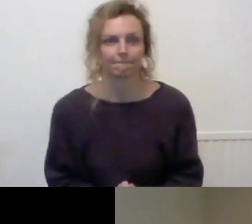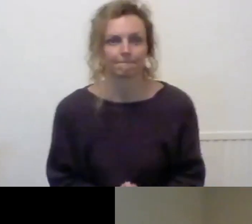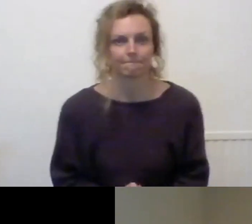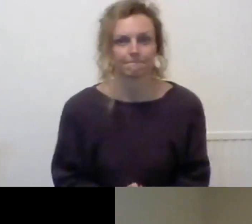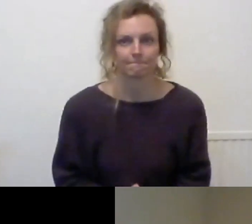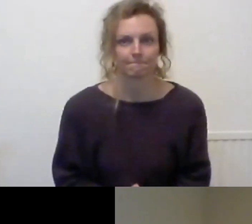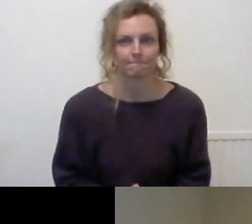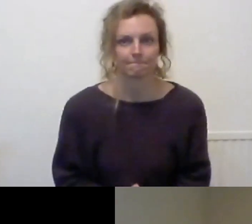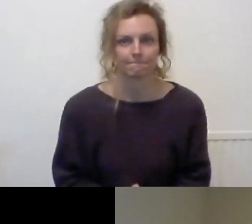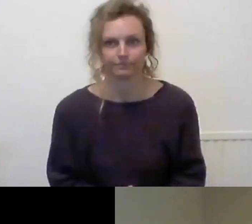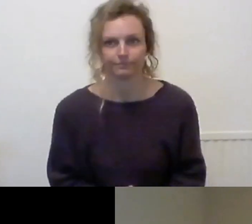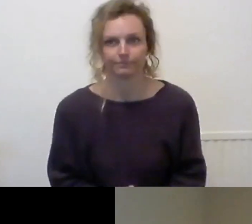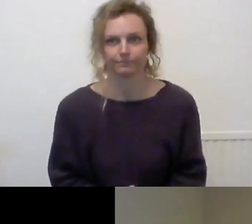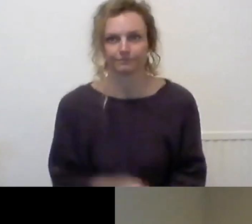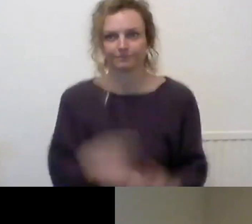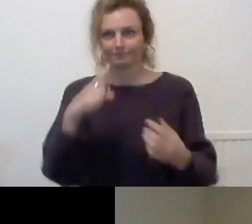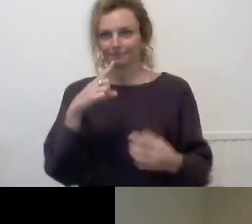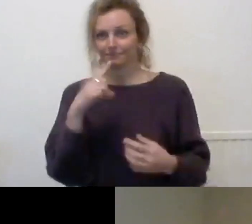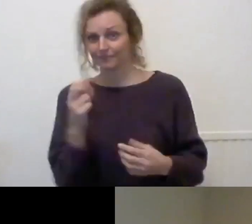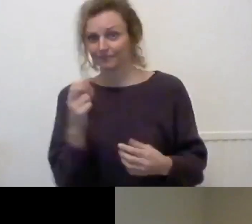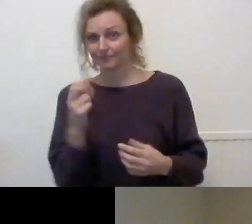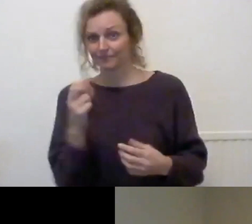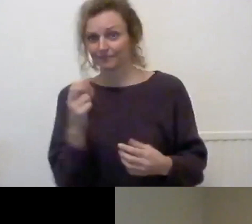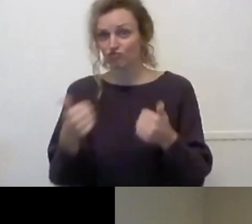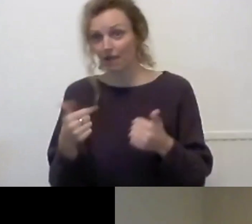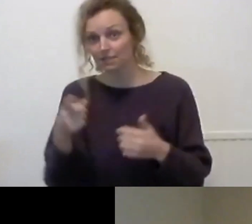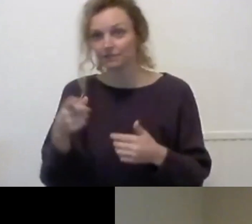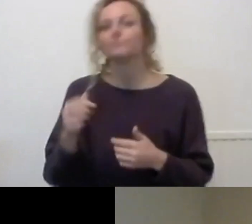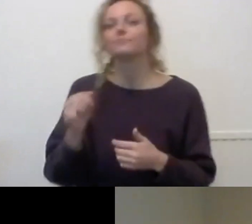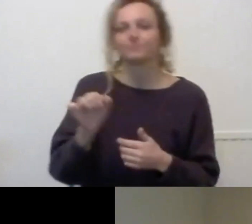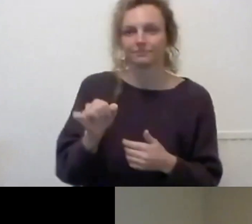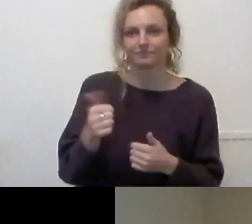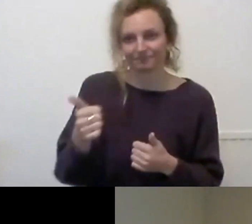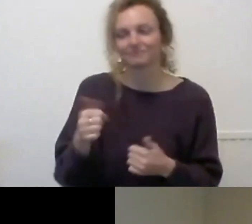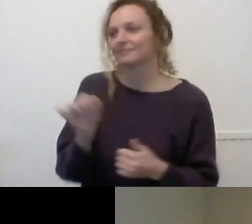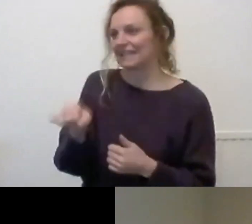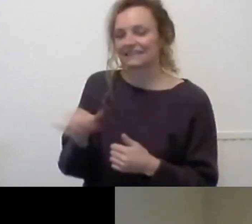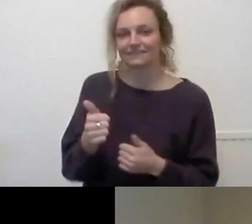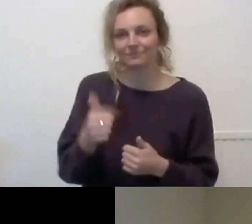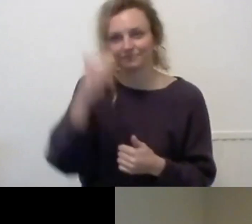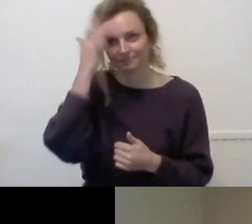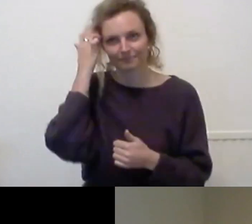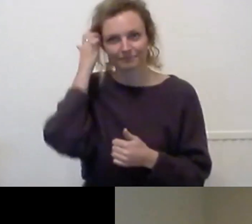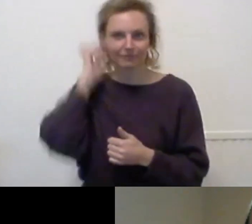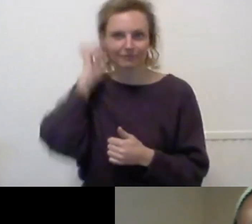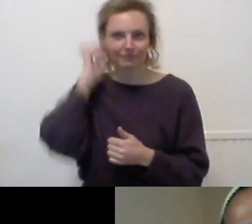Can you see me, Joe? Yes, I can. Oh, sorry. I'm a little bit awkward with technology, I'm sorry.